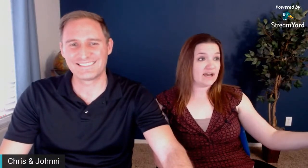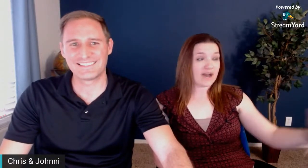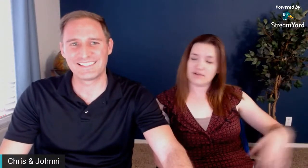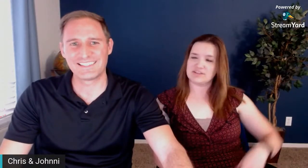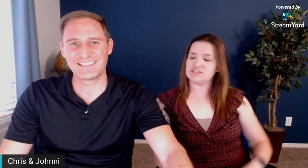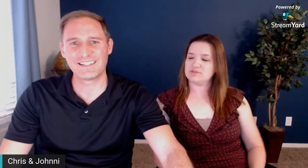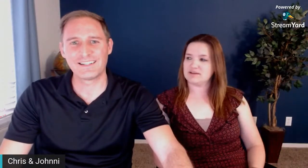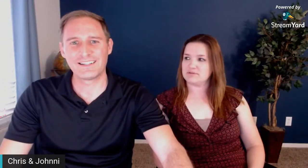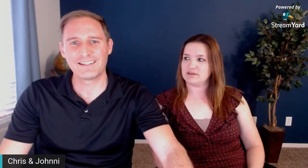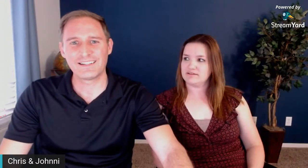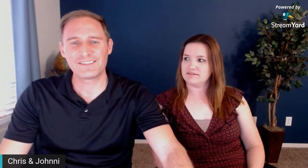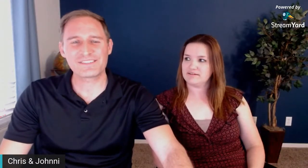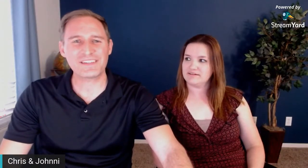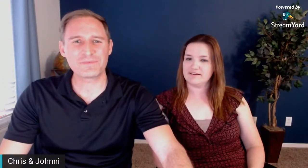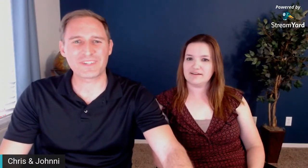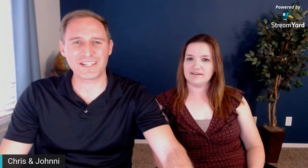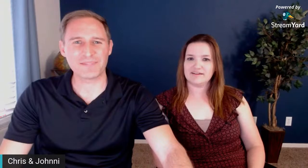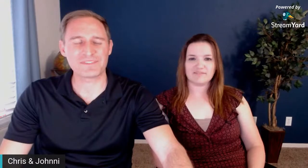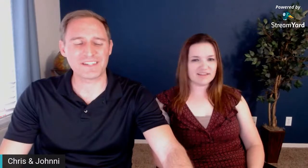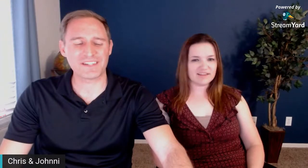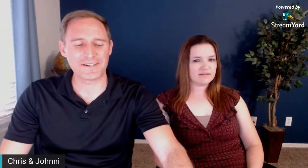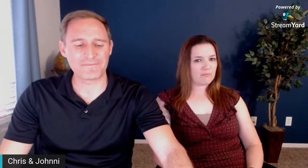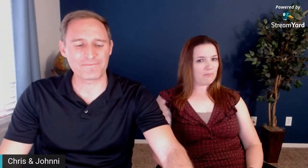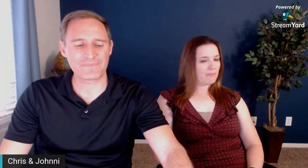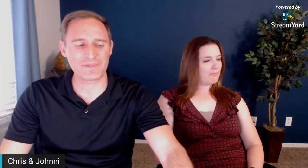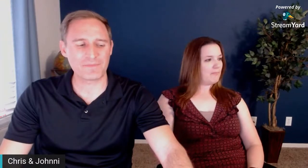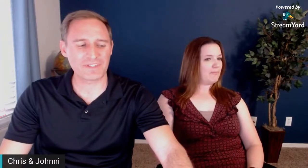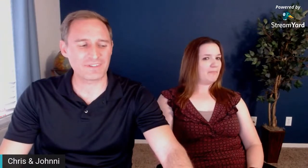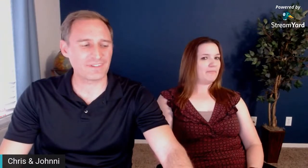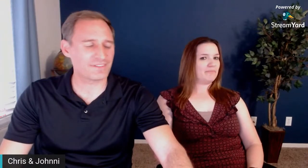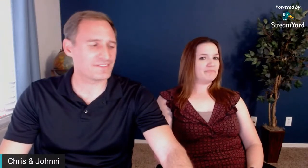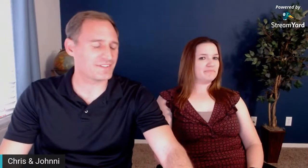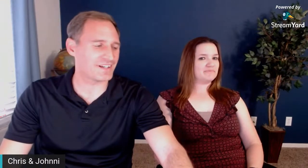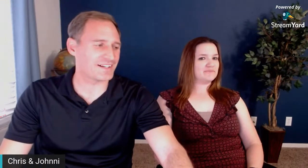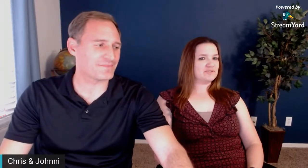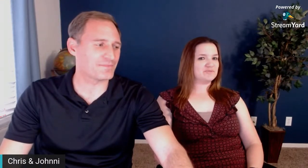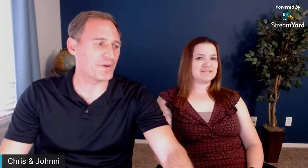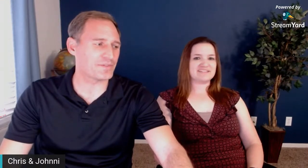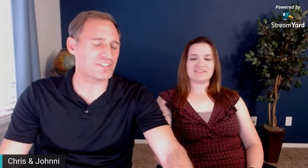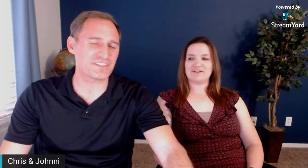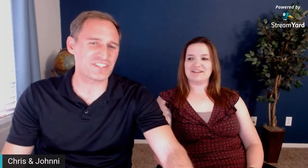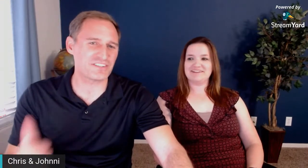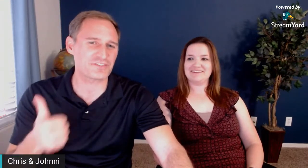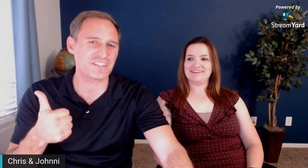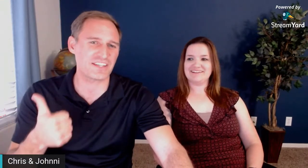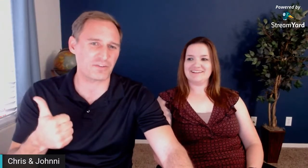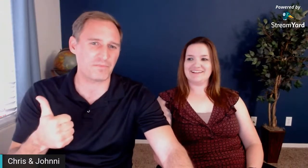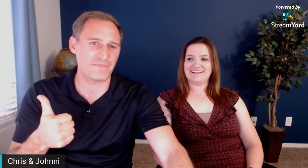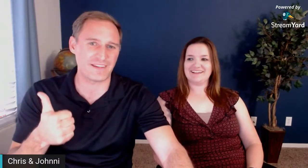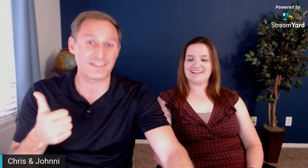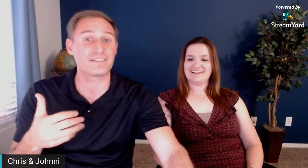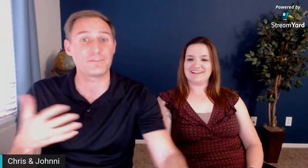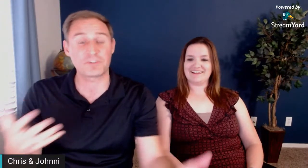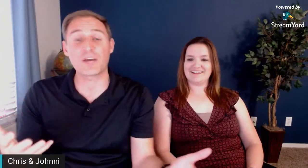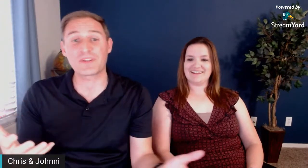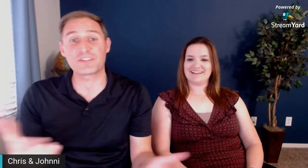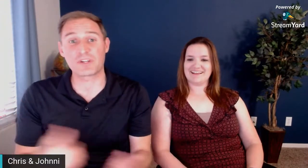i don't think she would come to me sometimes um but she's she's usually either predominantly we